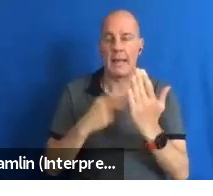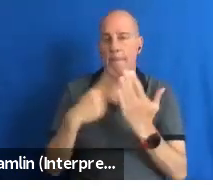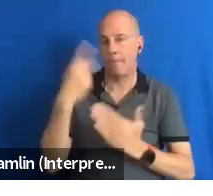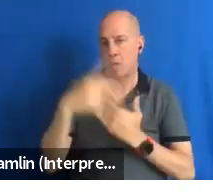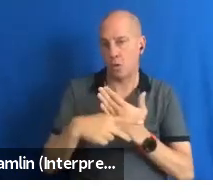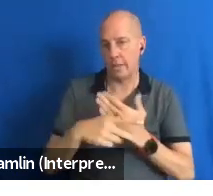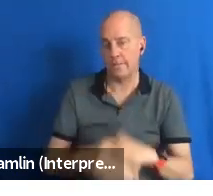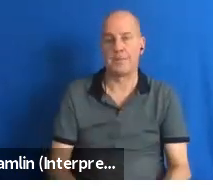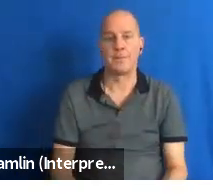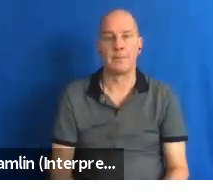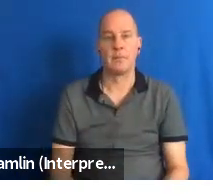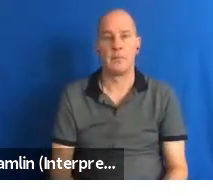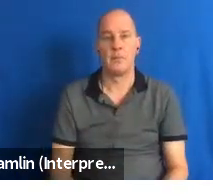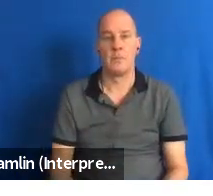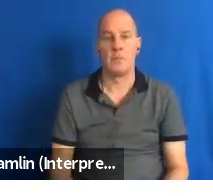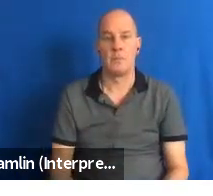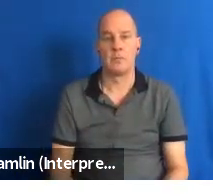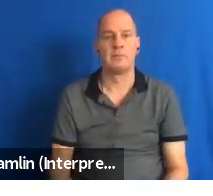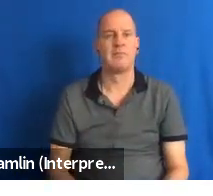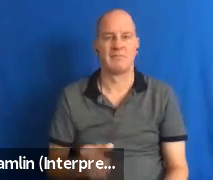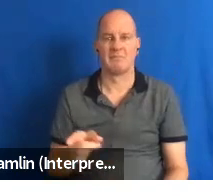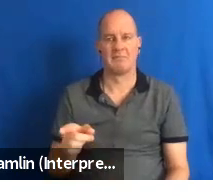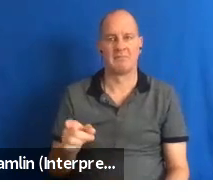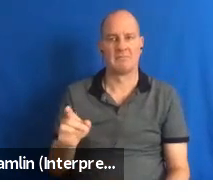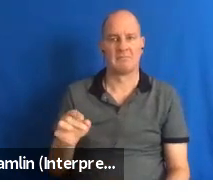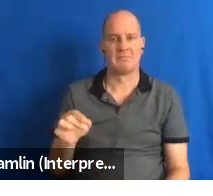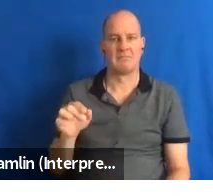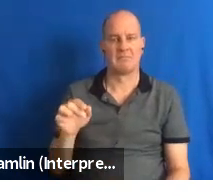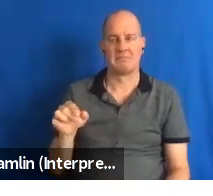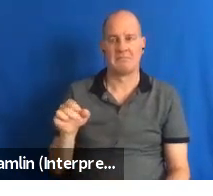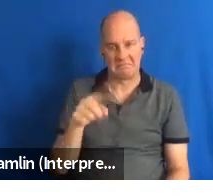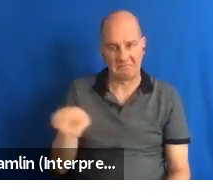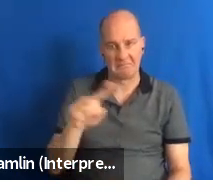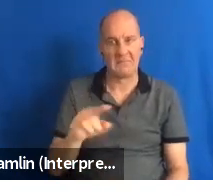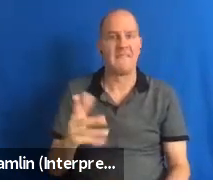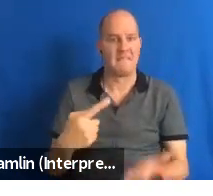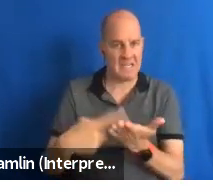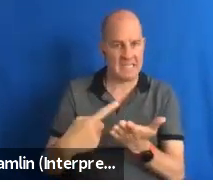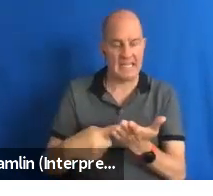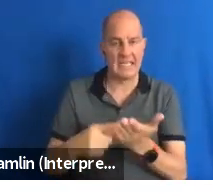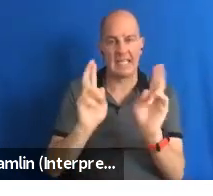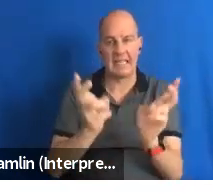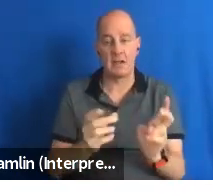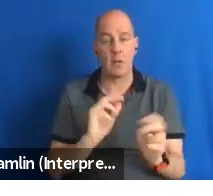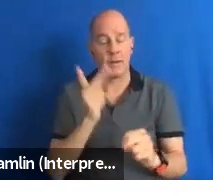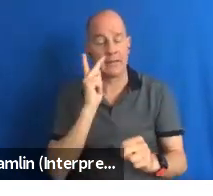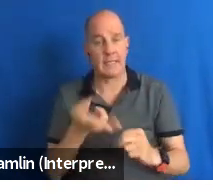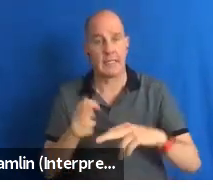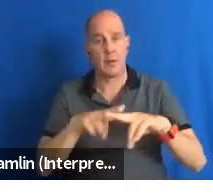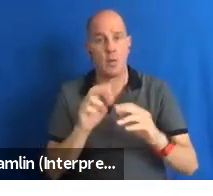They're already discussing the issues. We also have seen an increase in opportunities for